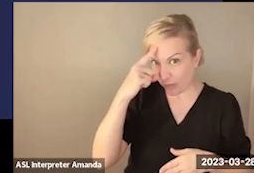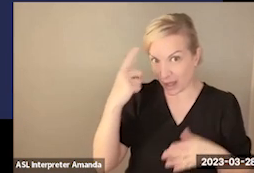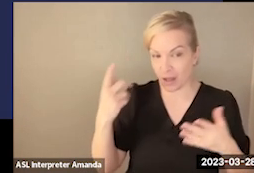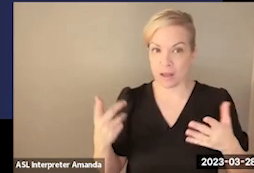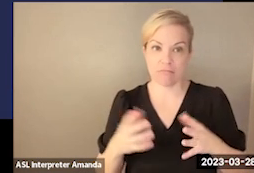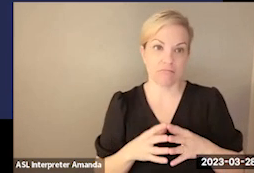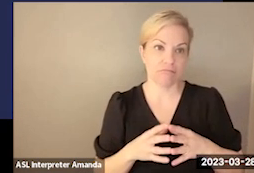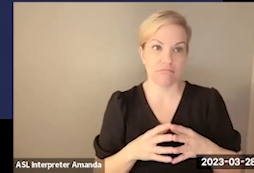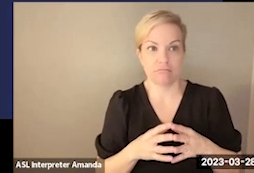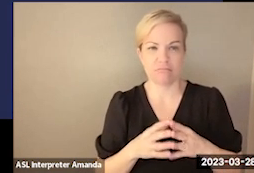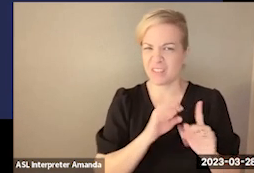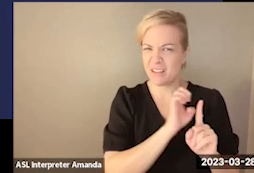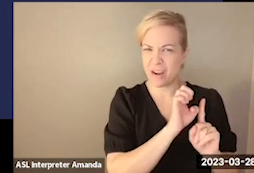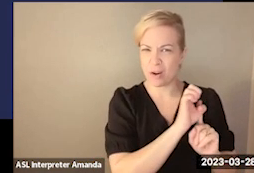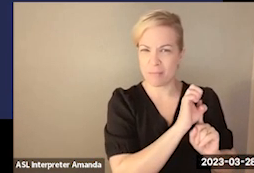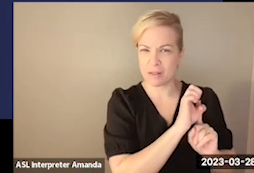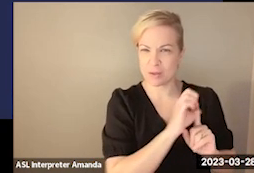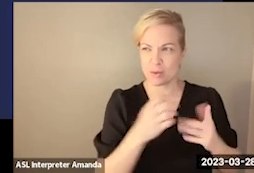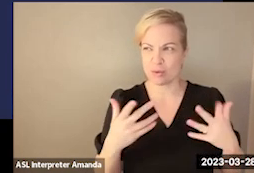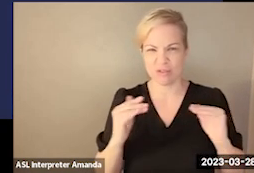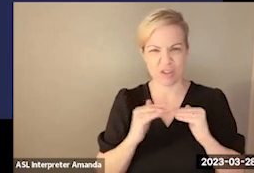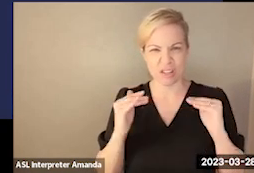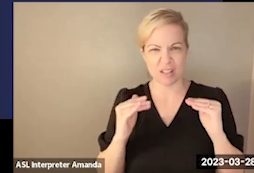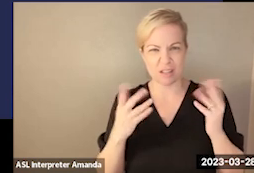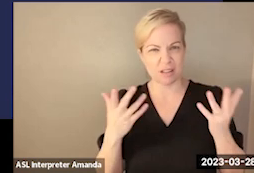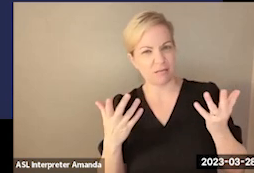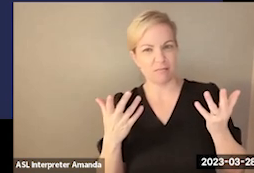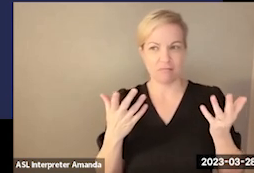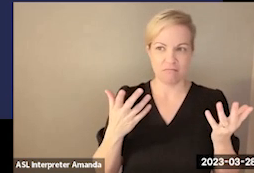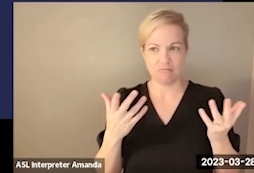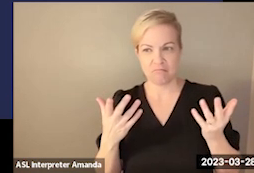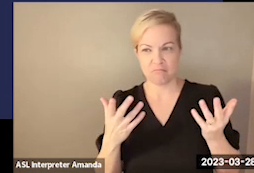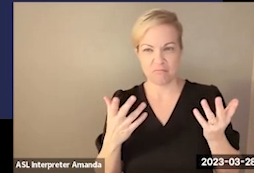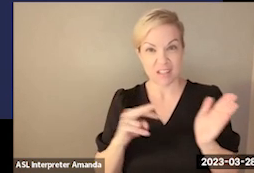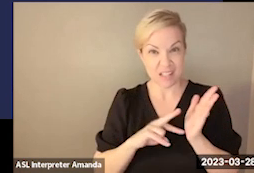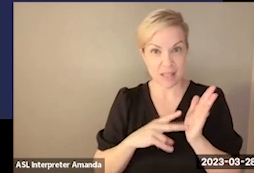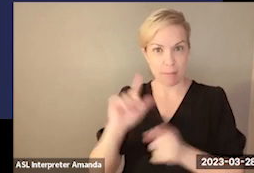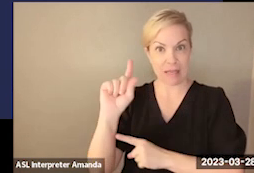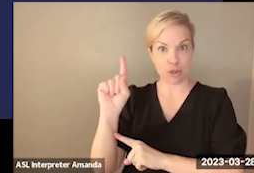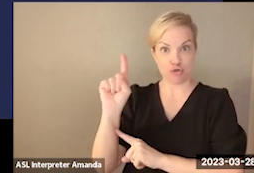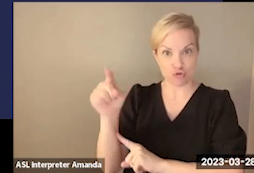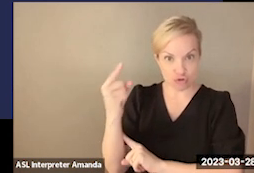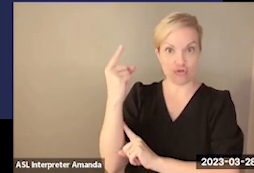Debbie Stine, Science & Technology Policy Academy: like environmental justice means Debbie Stine, Science & Technology Policy Academy: just environmental stuff. So the